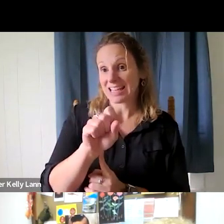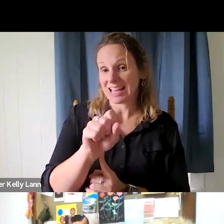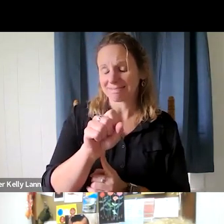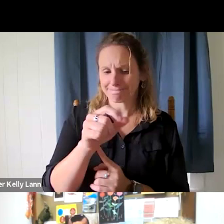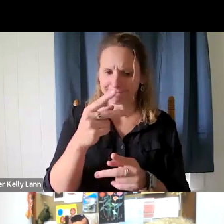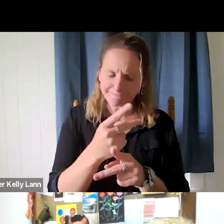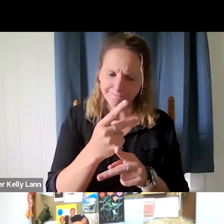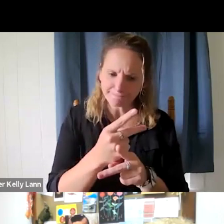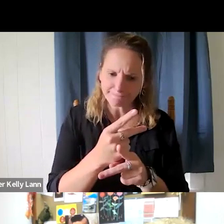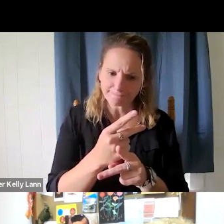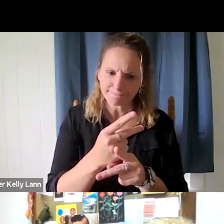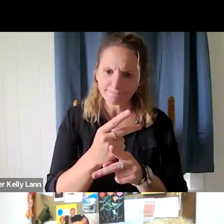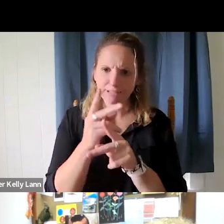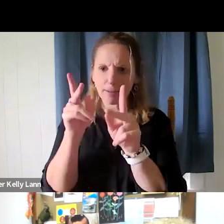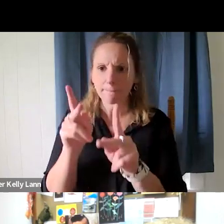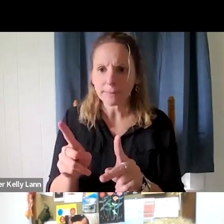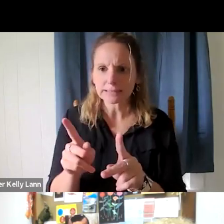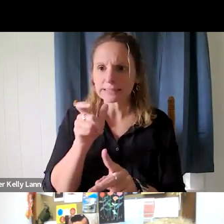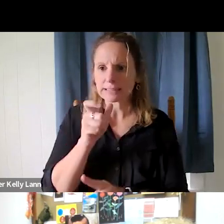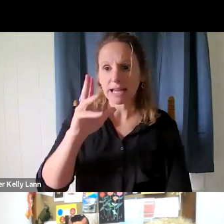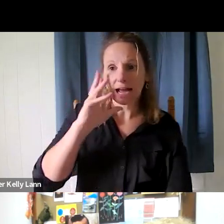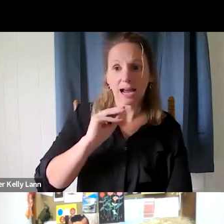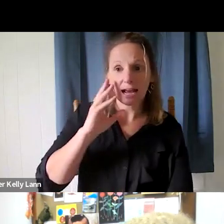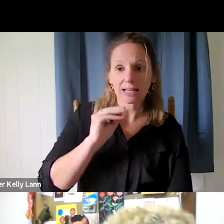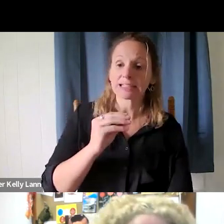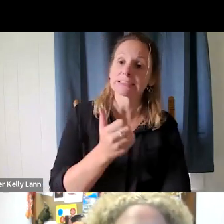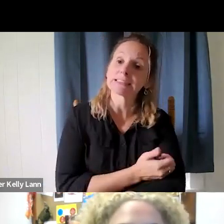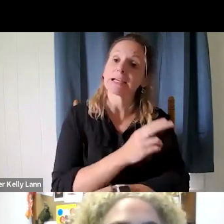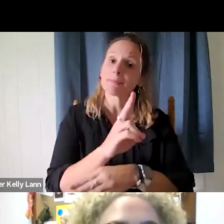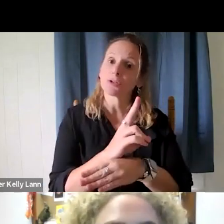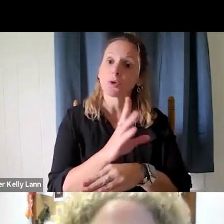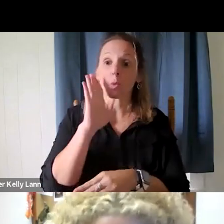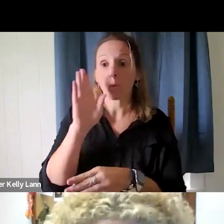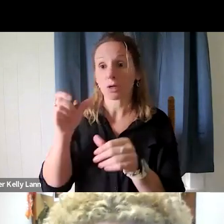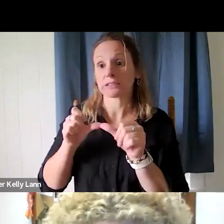that if this person did not experience substance use, would they still experience,